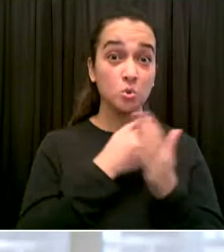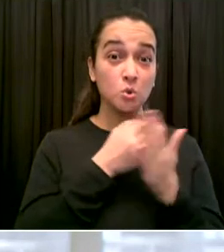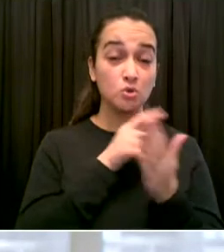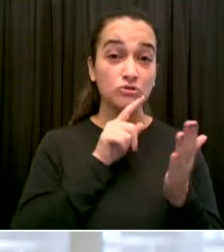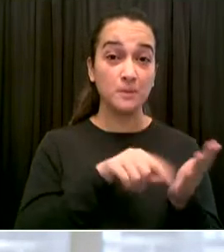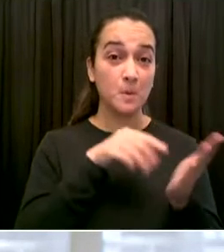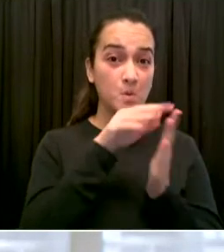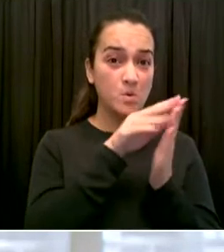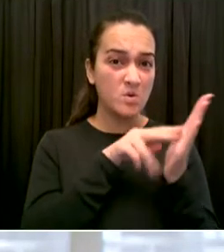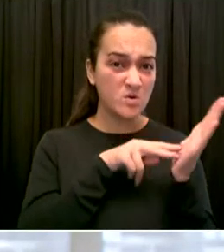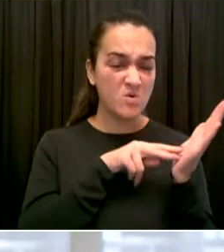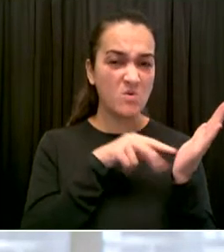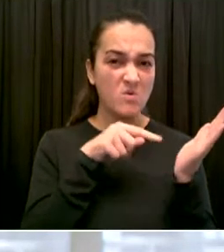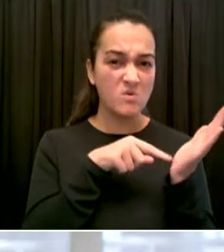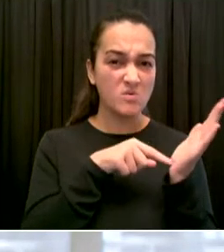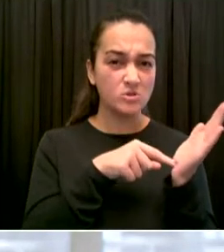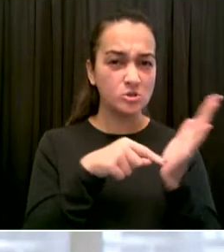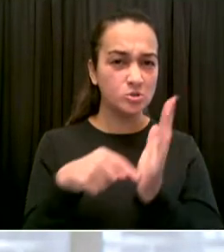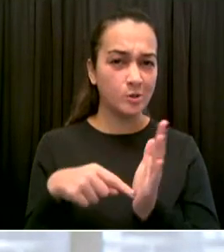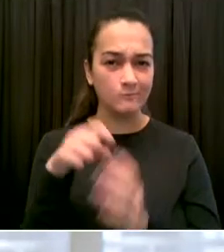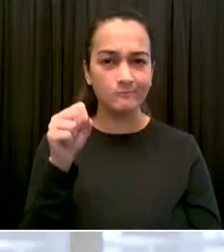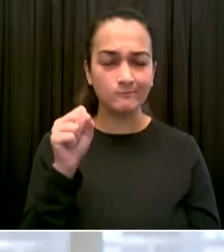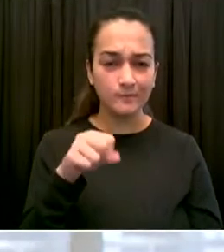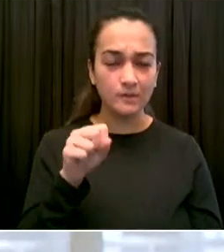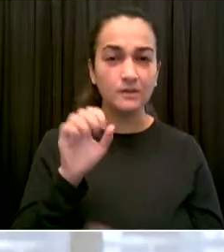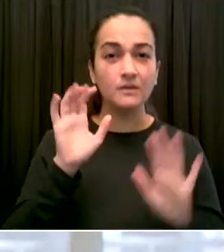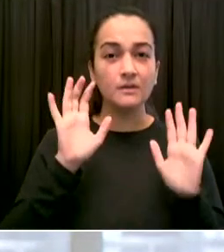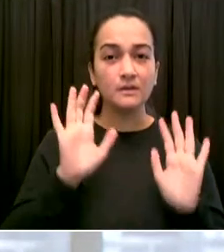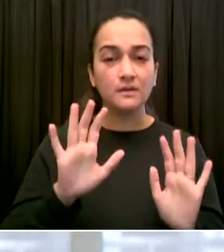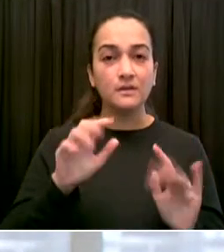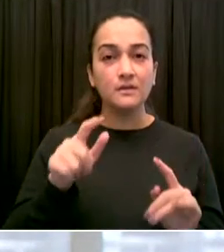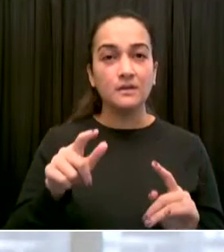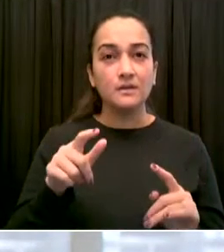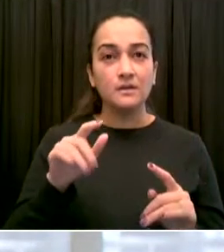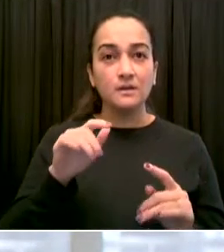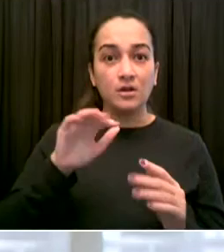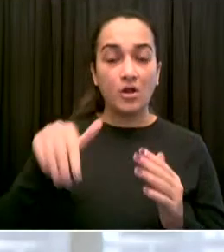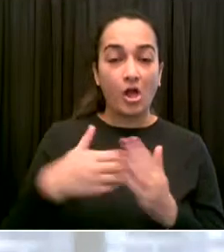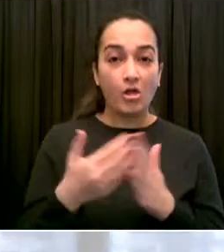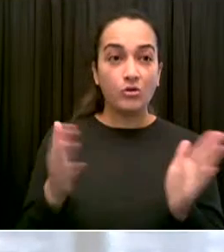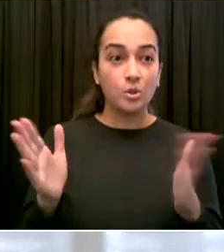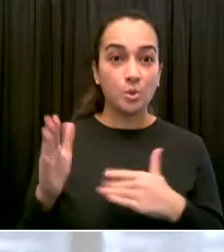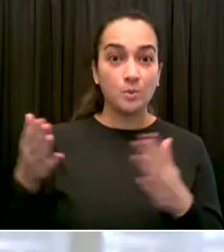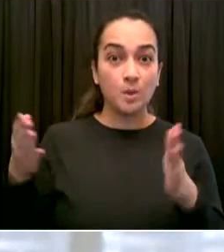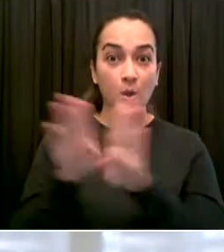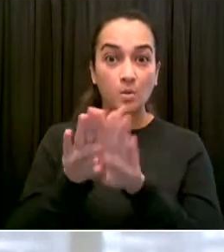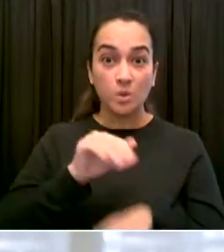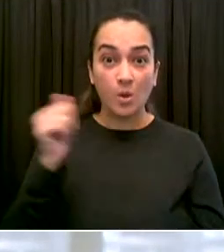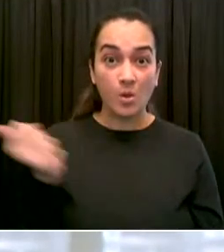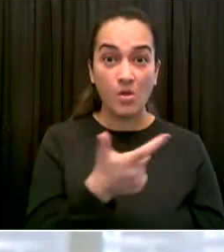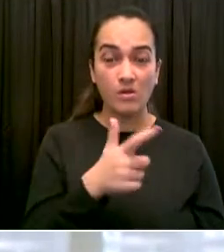RELISTING PARTIAL CLASSROOM